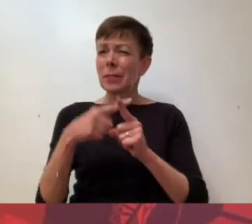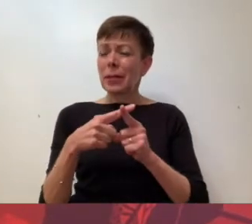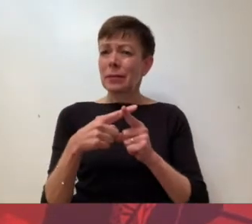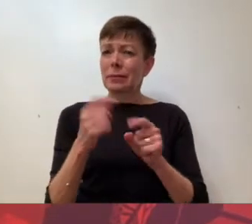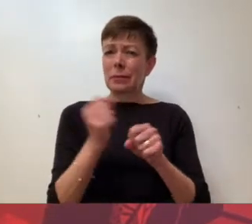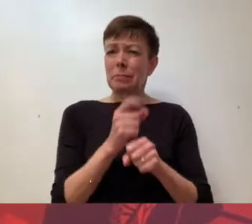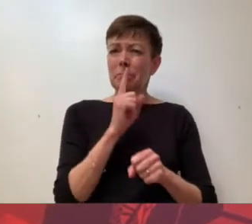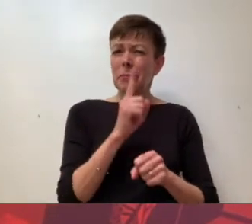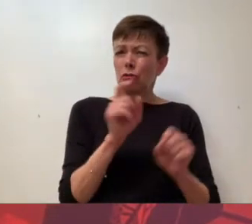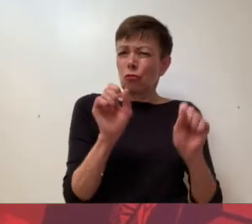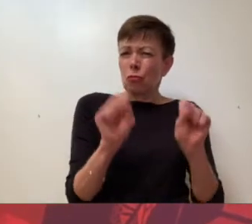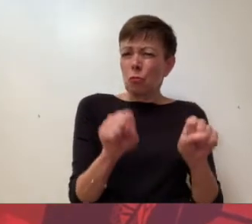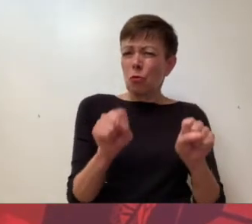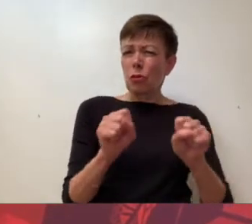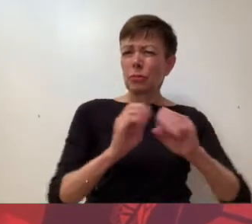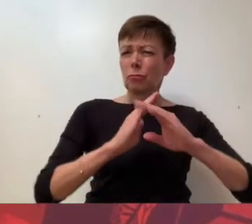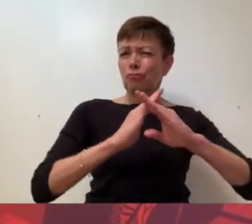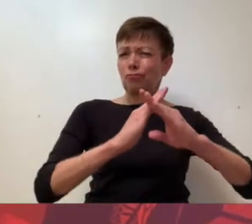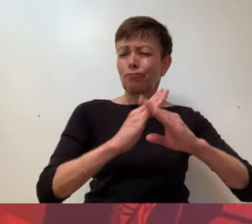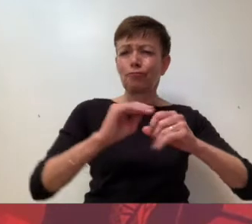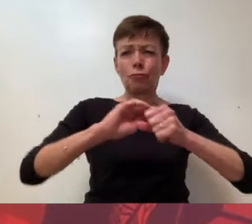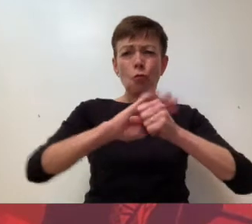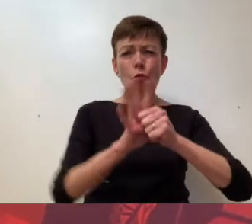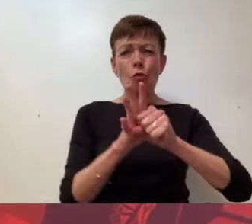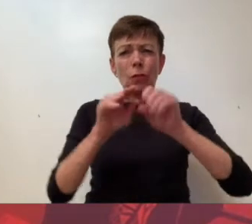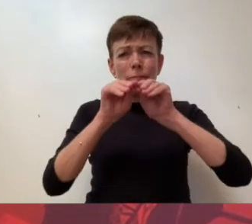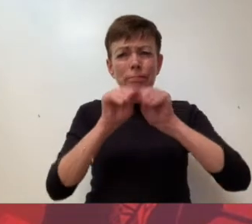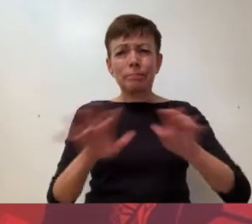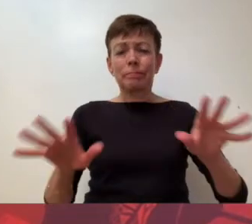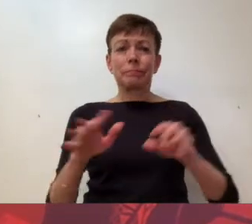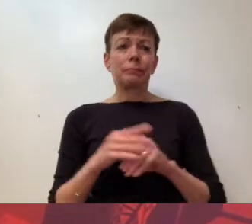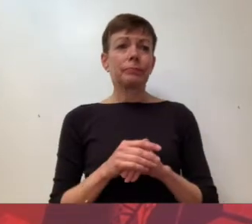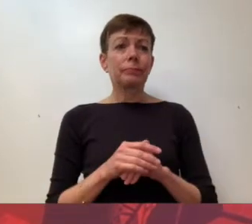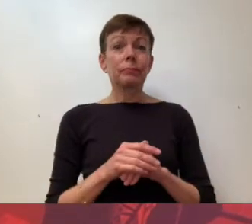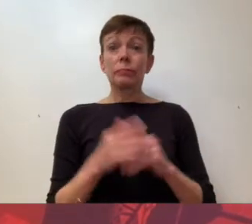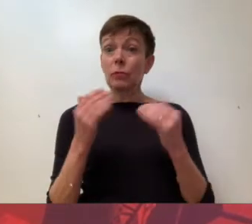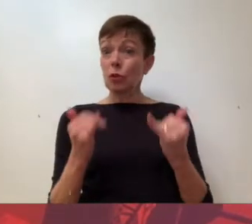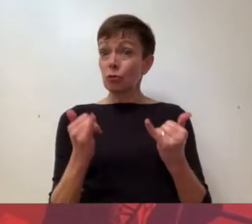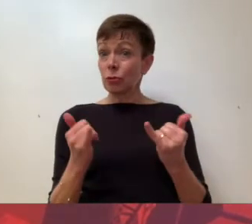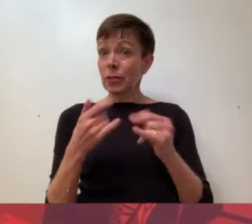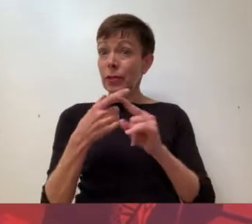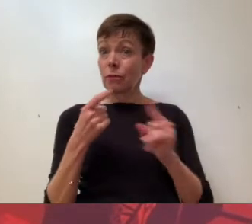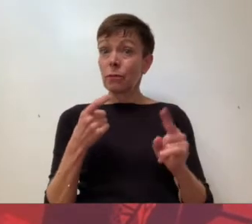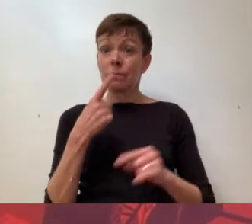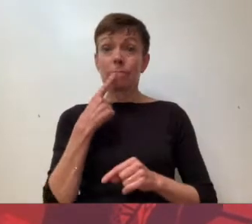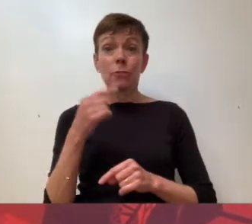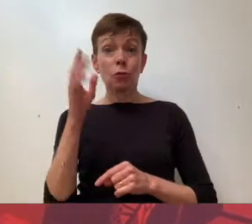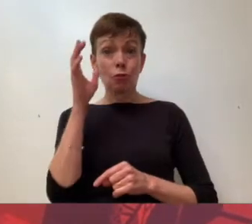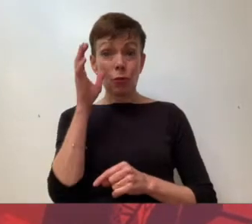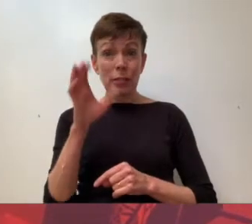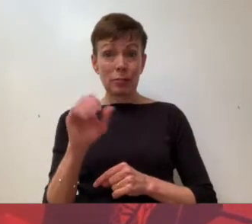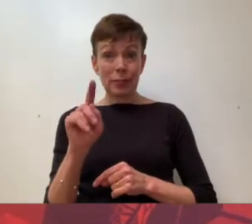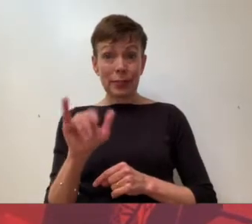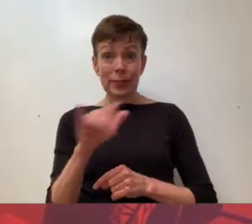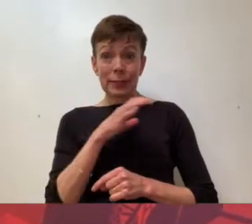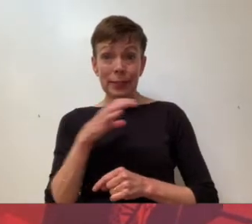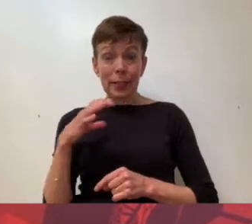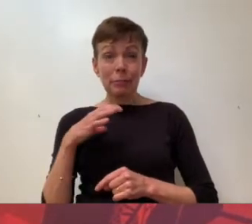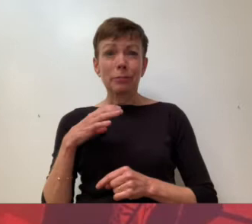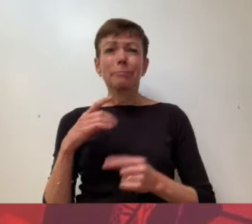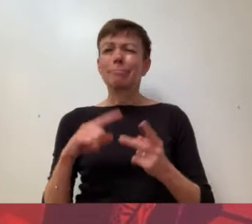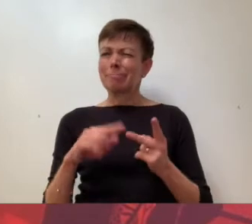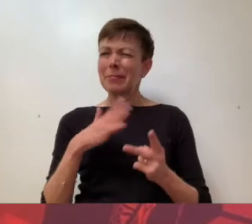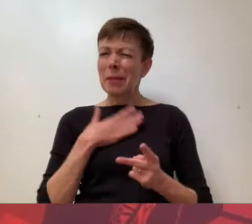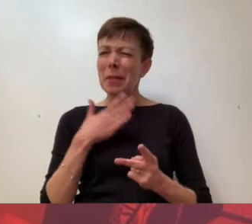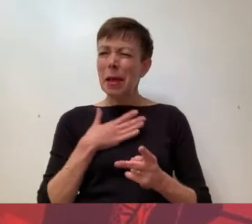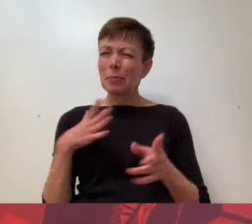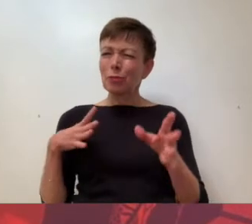Today, on behalf of Red Deer City Council and The City of Red Deer, I am pleased to